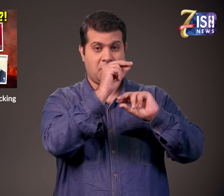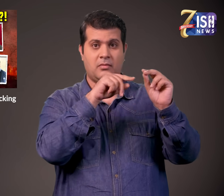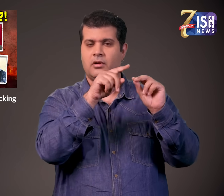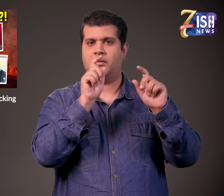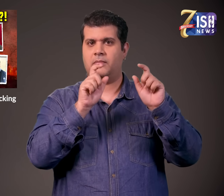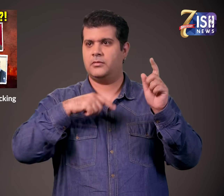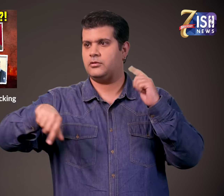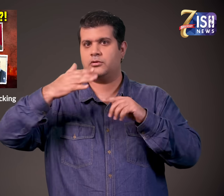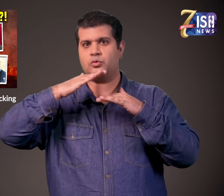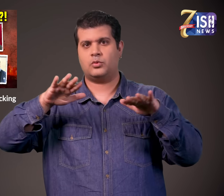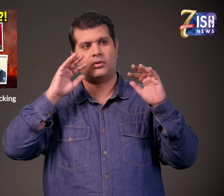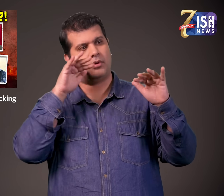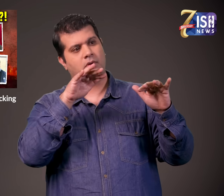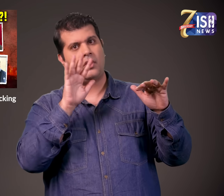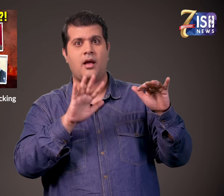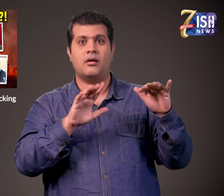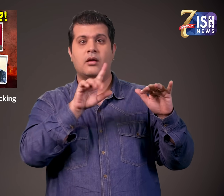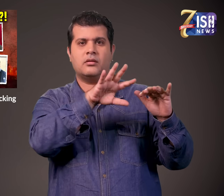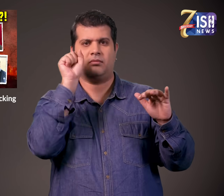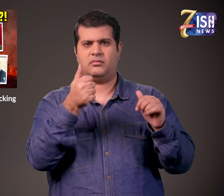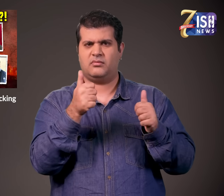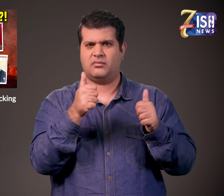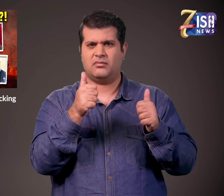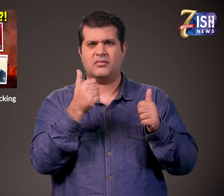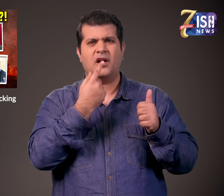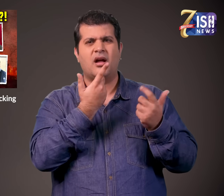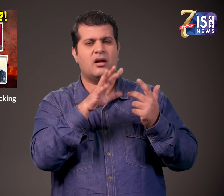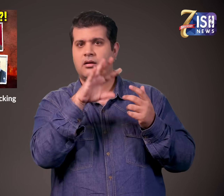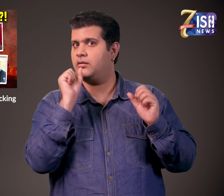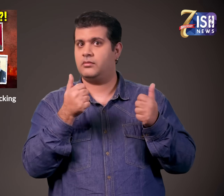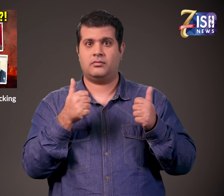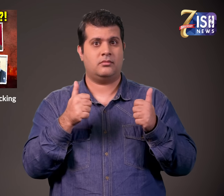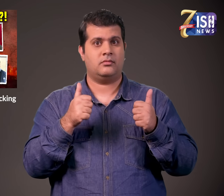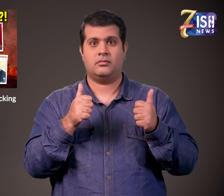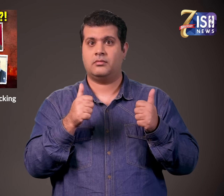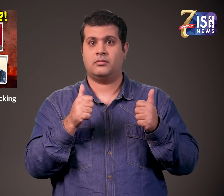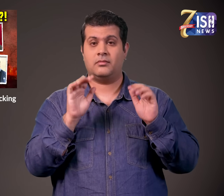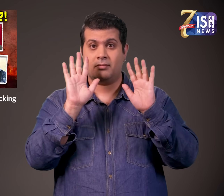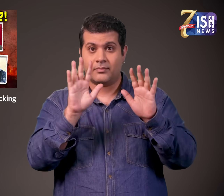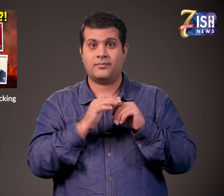Students around them could see the arguments but had no idea what the discussion was about.